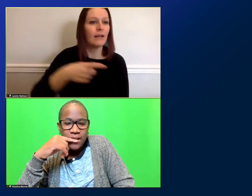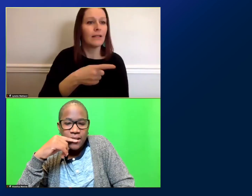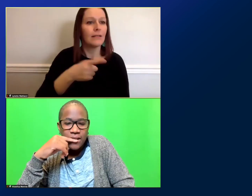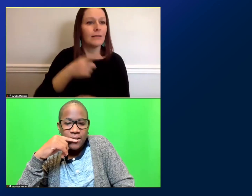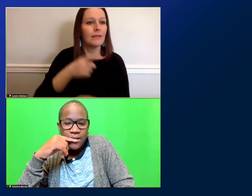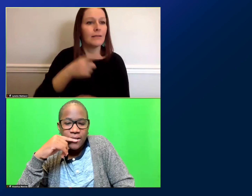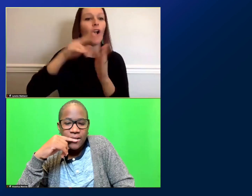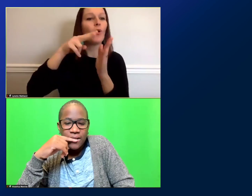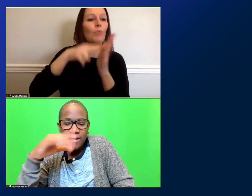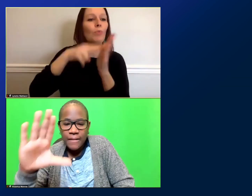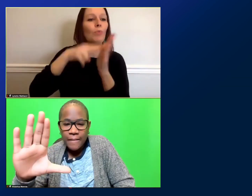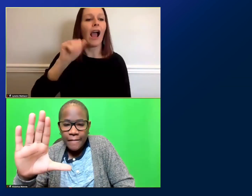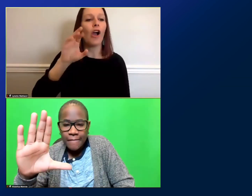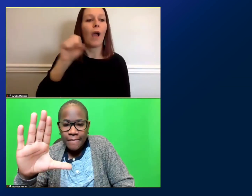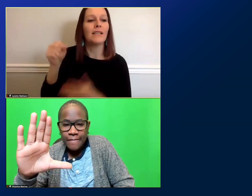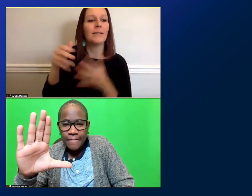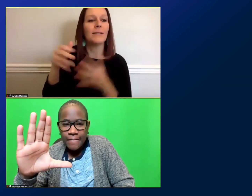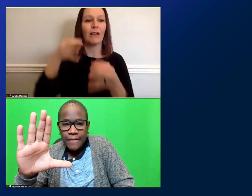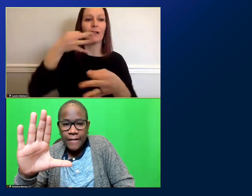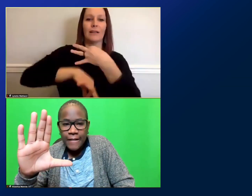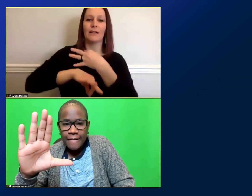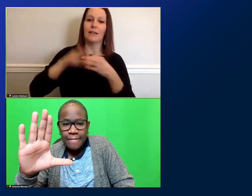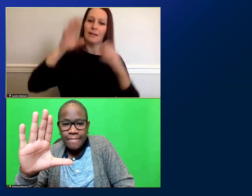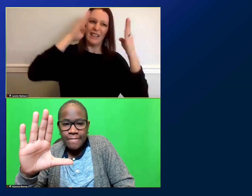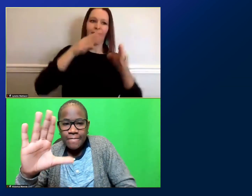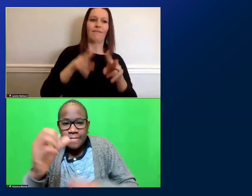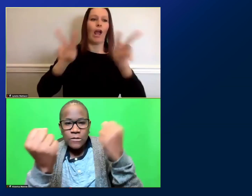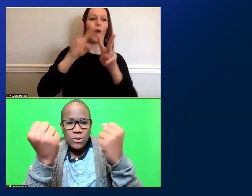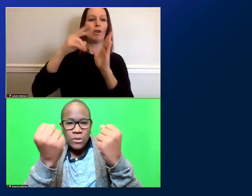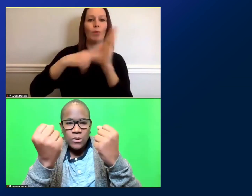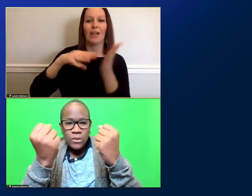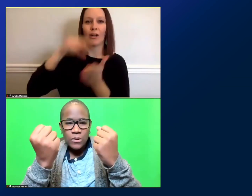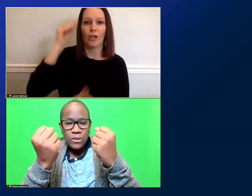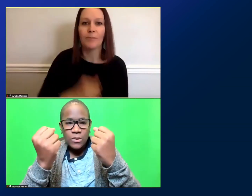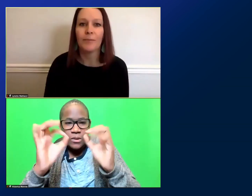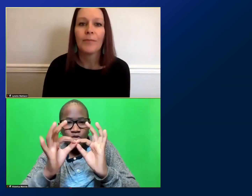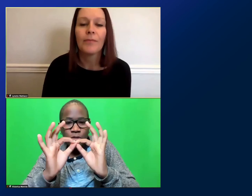rather than celebrate their birthday if they could really focus on the value of reading and literacy